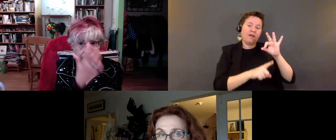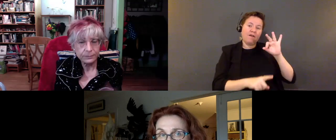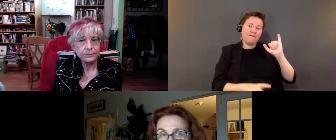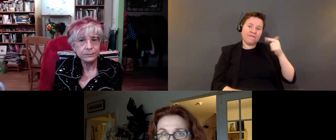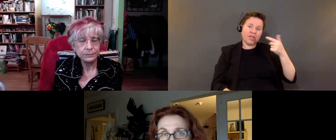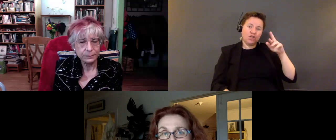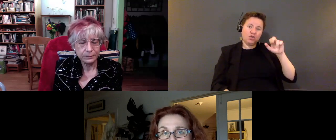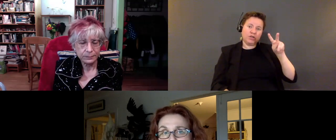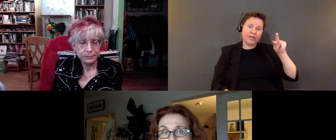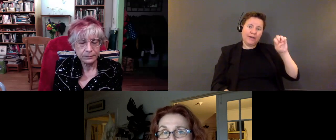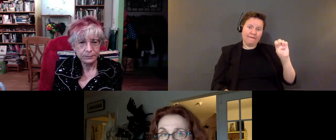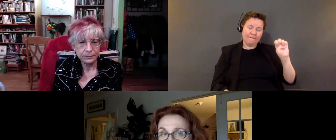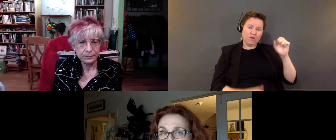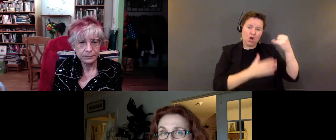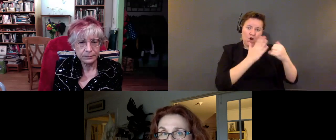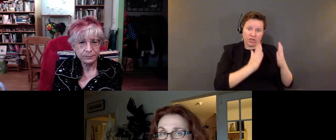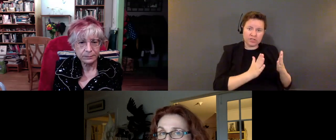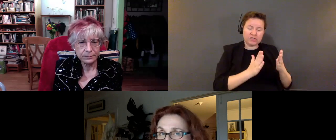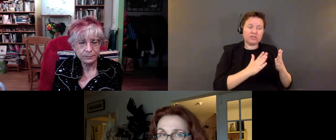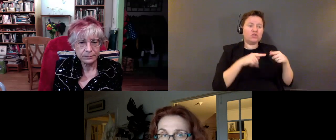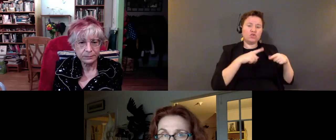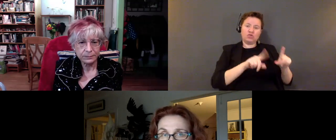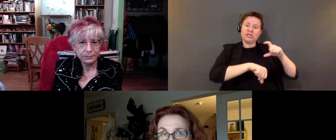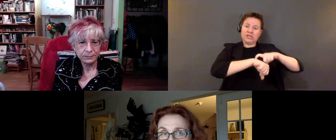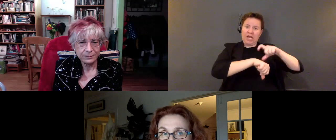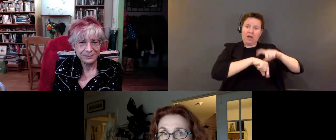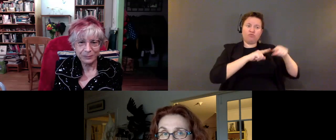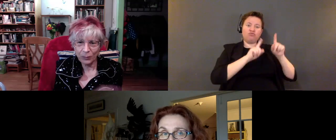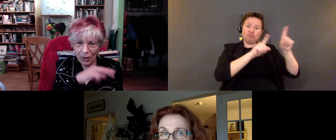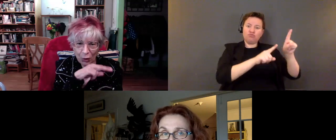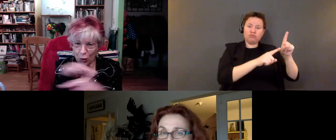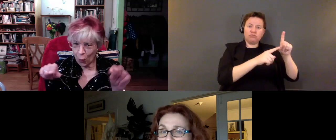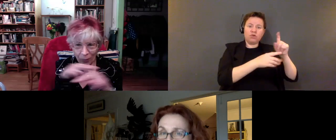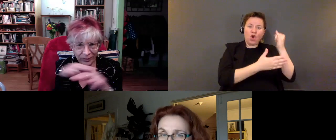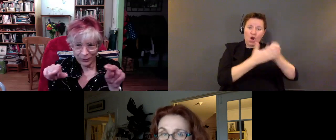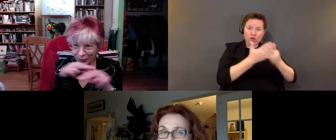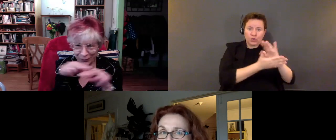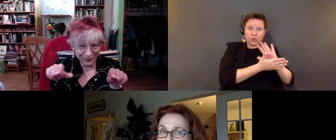you know the the time period when you went to art school was not the friendliest for figurative